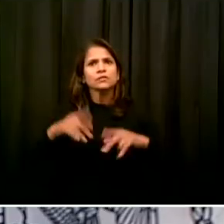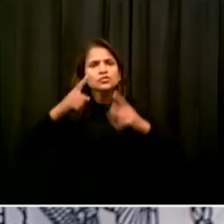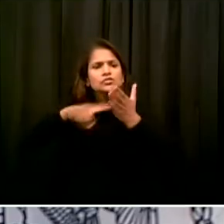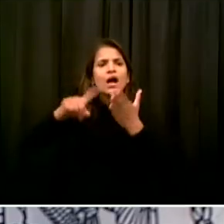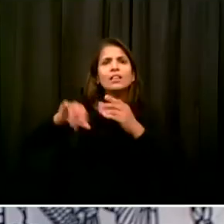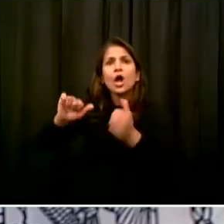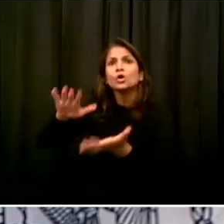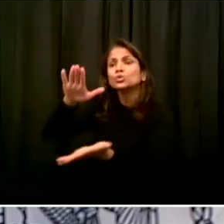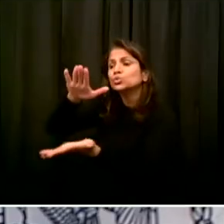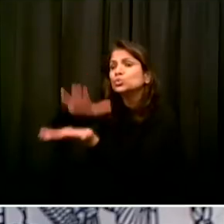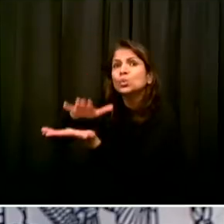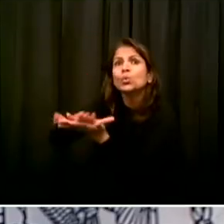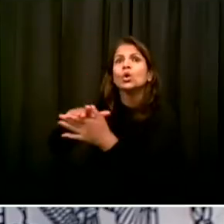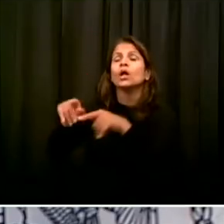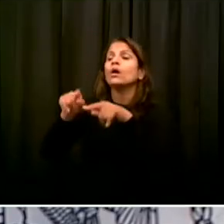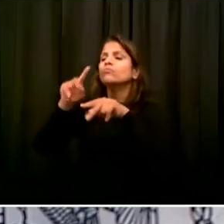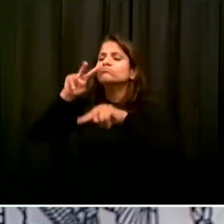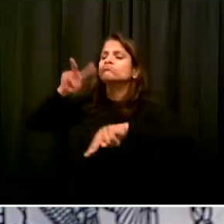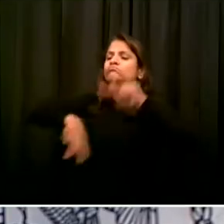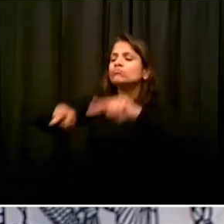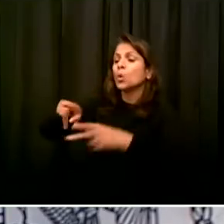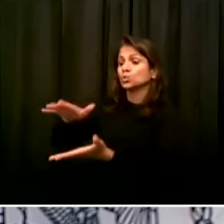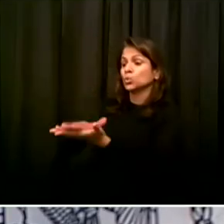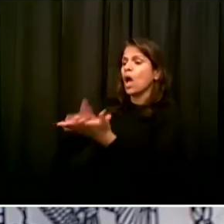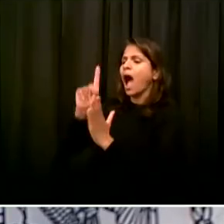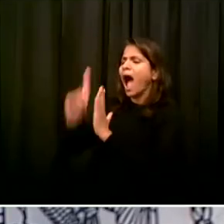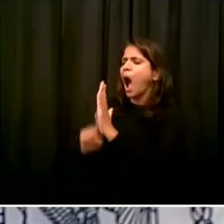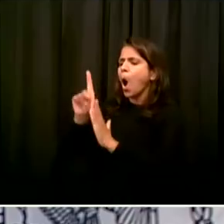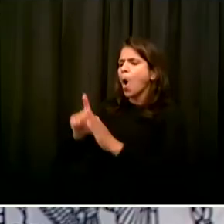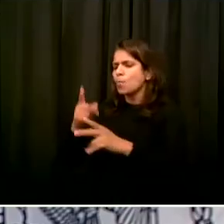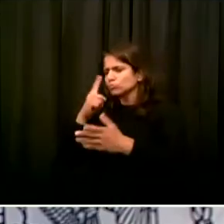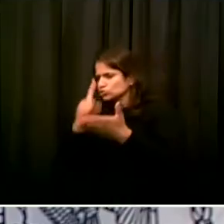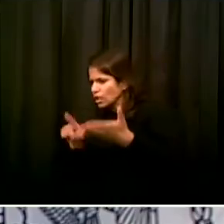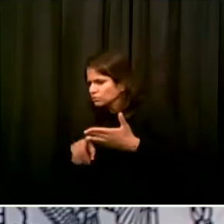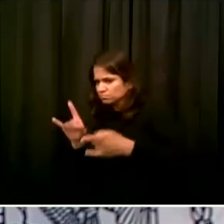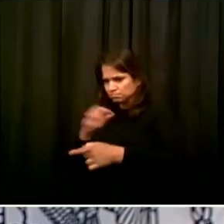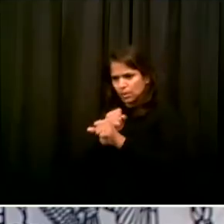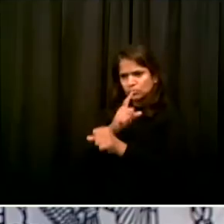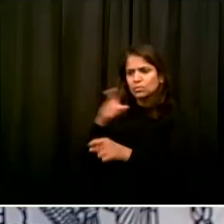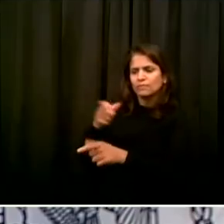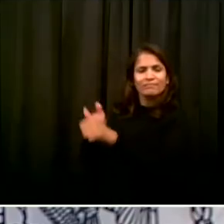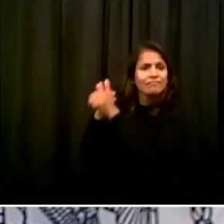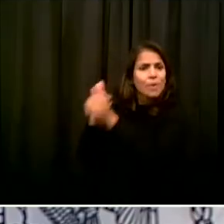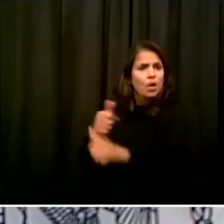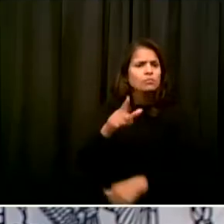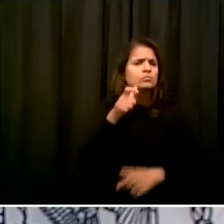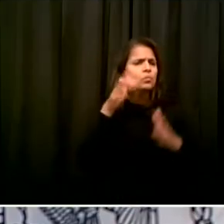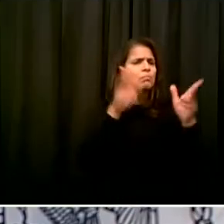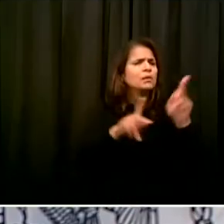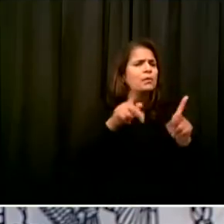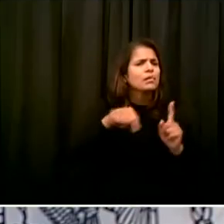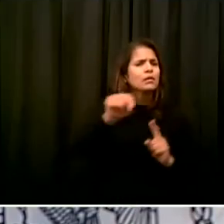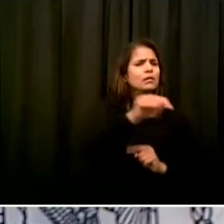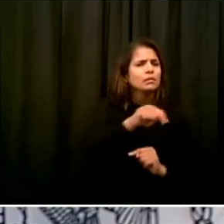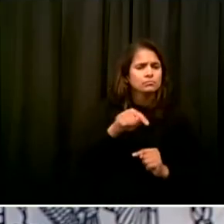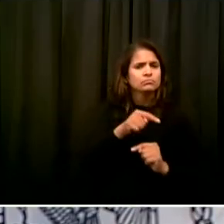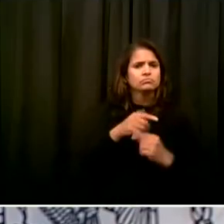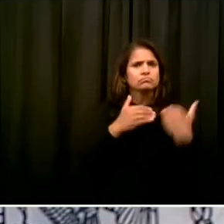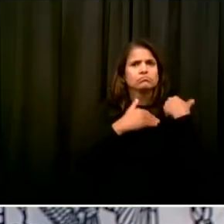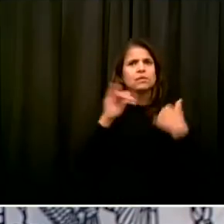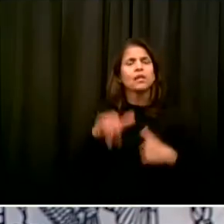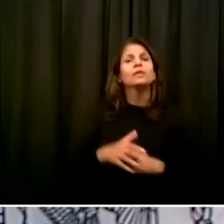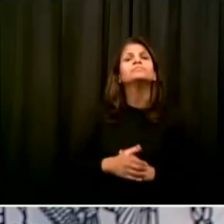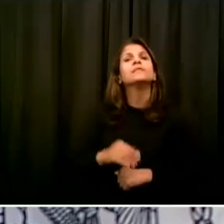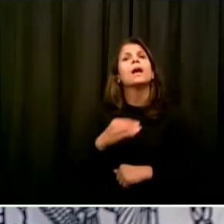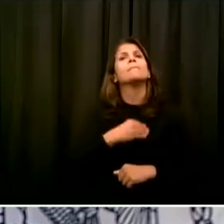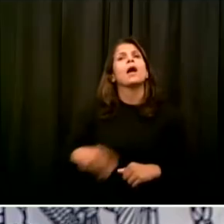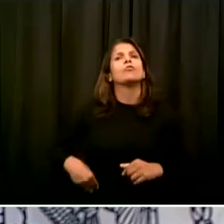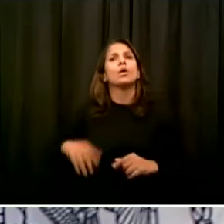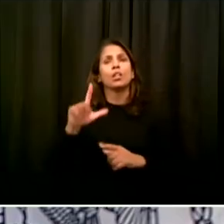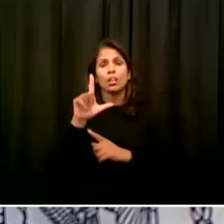HOW LONG WILL EACH